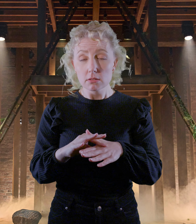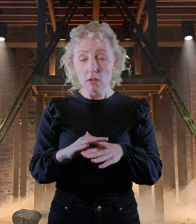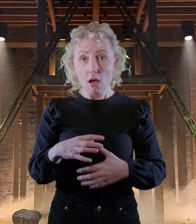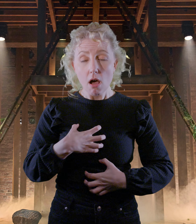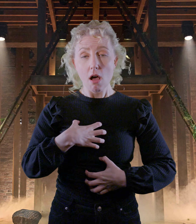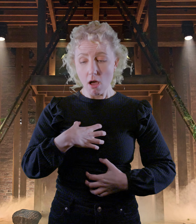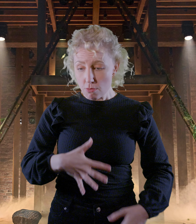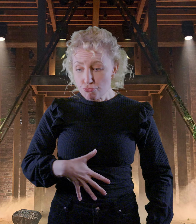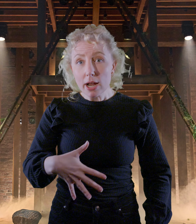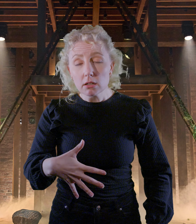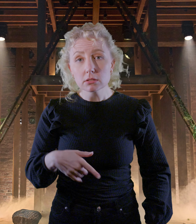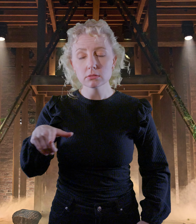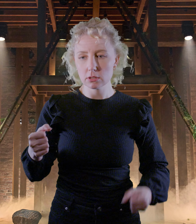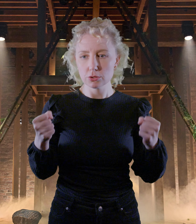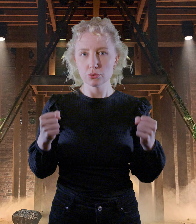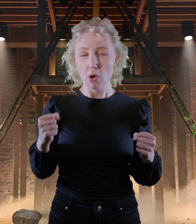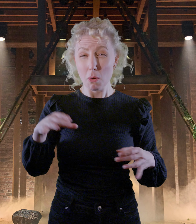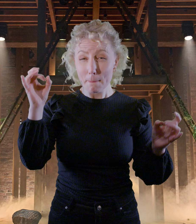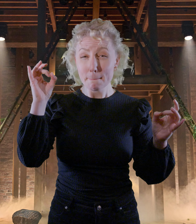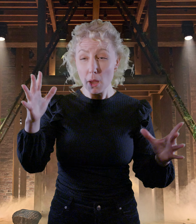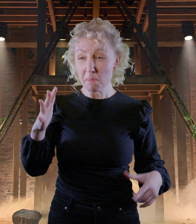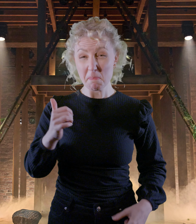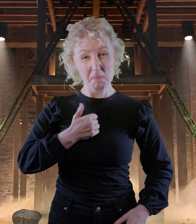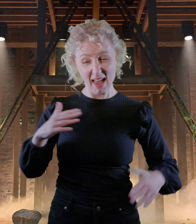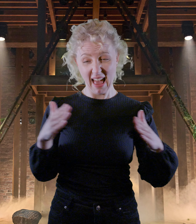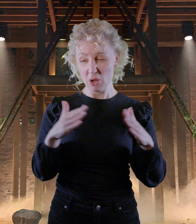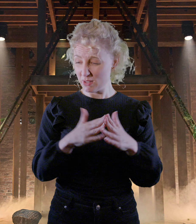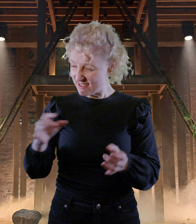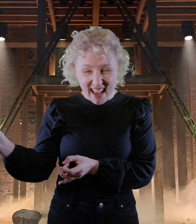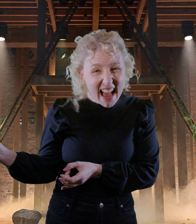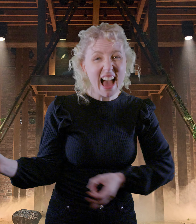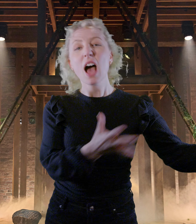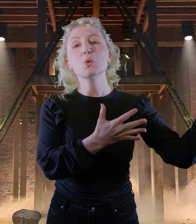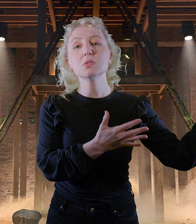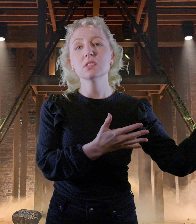Joan wants Agnes thrown out of the house.